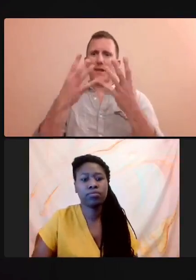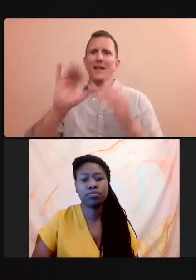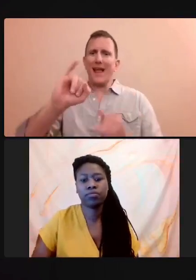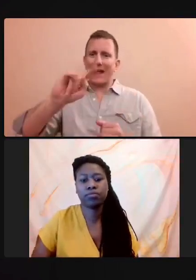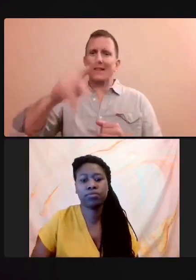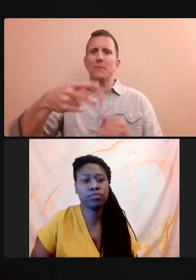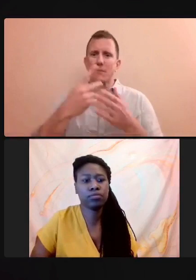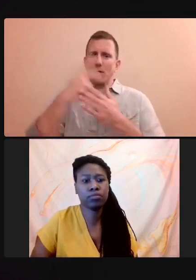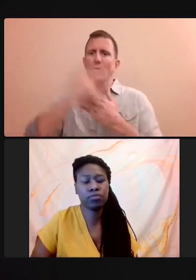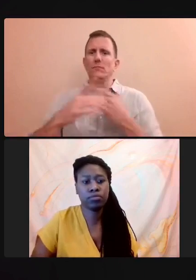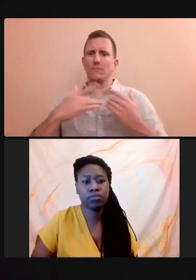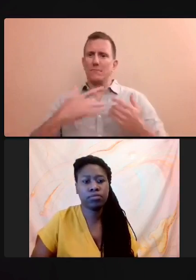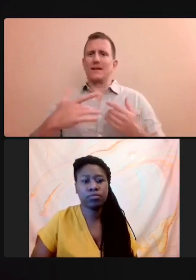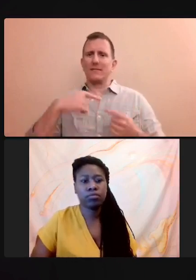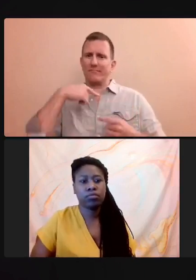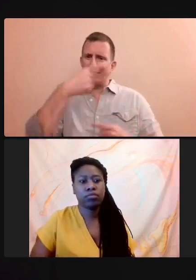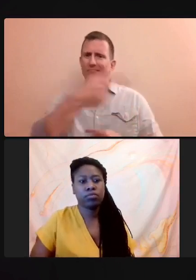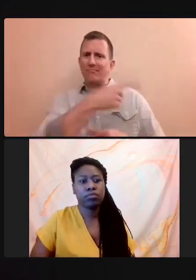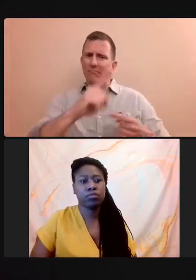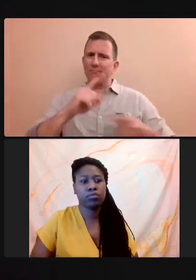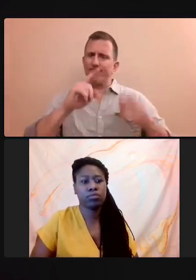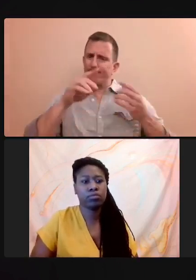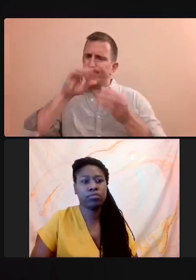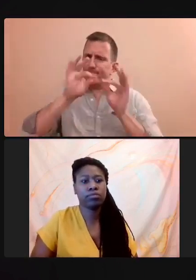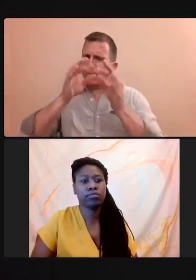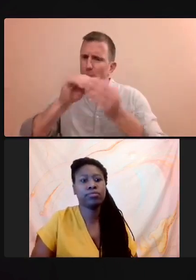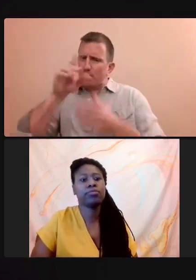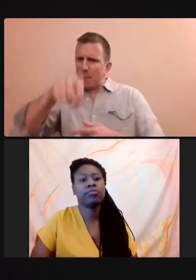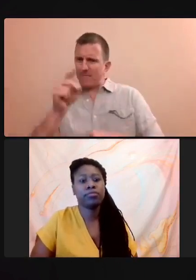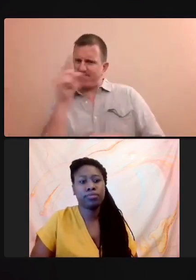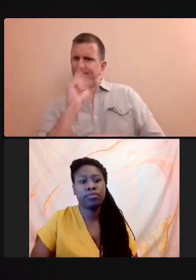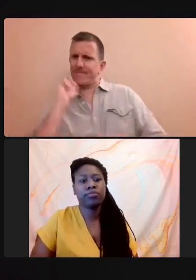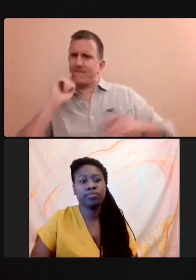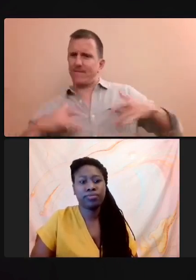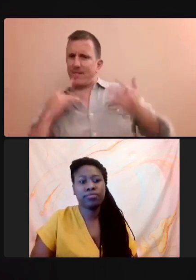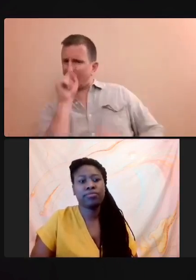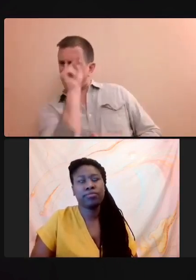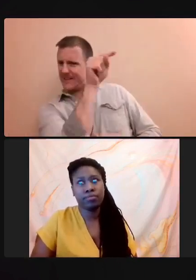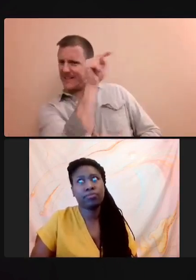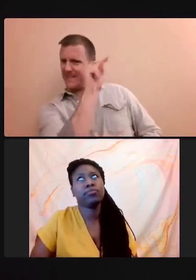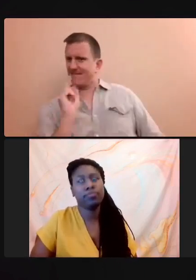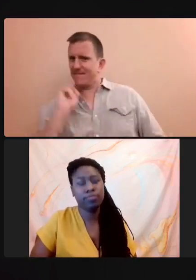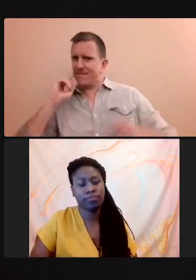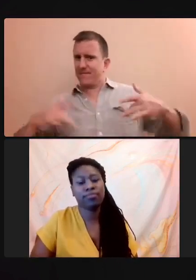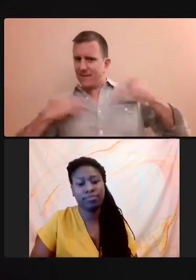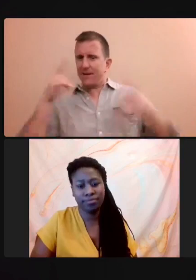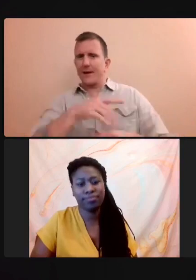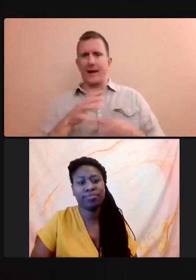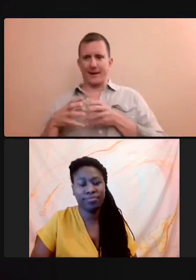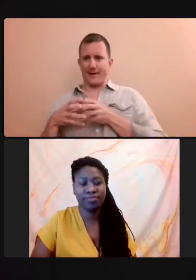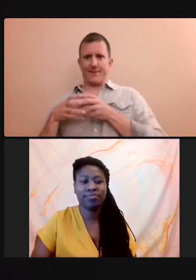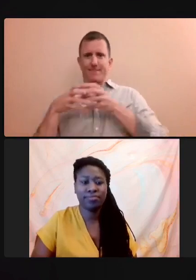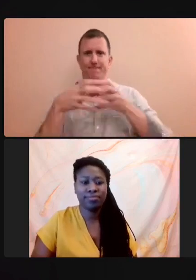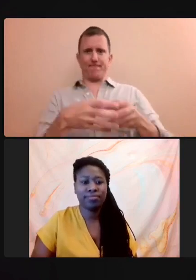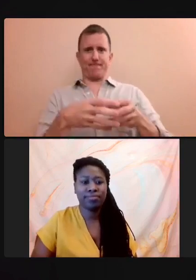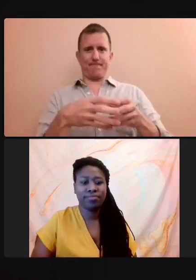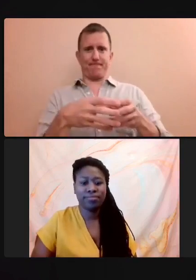Wait, so we're just going to be pouring into you? How are you going to pay me back for this? Right. You know, you're just using us for your homework assignment, so